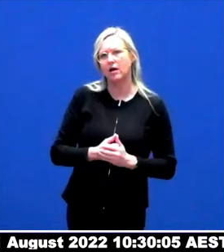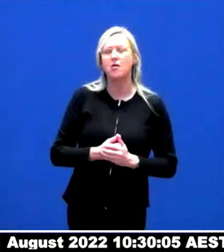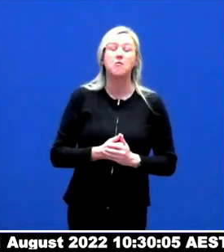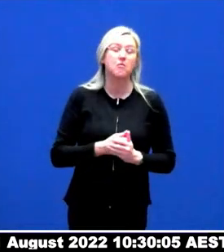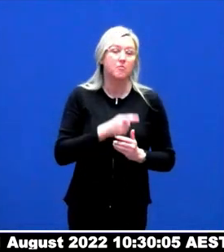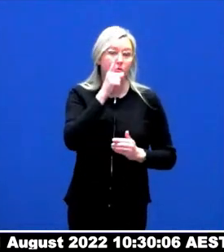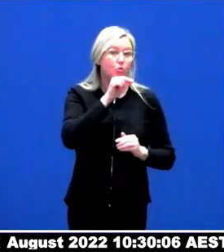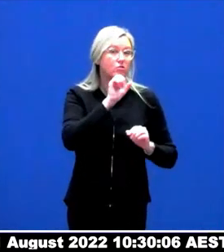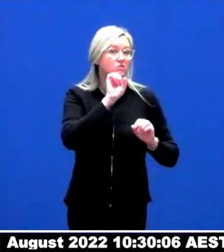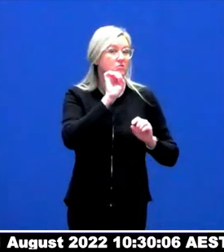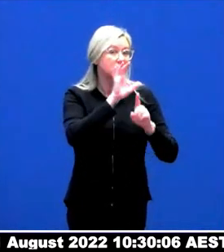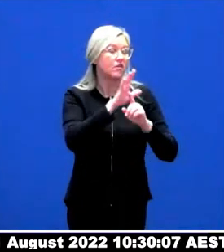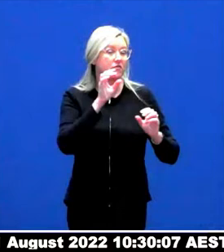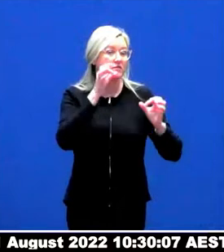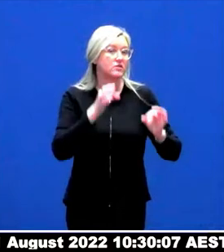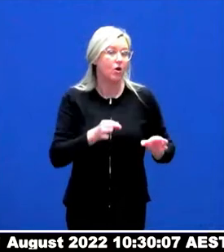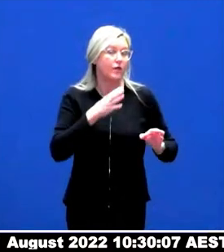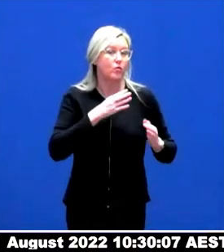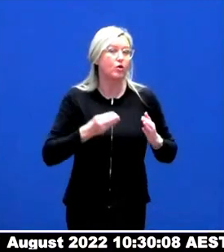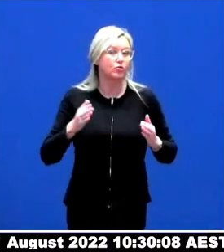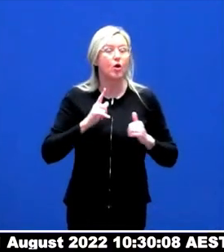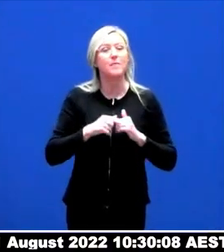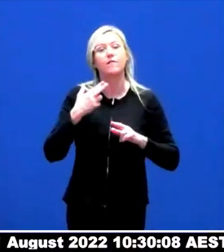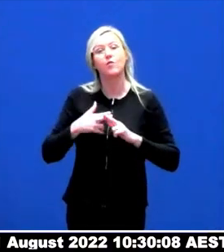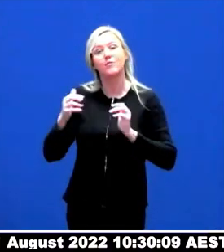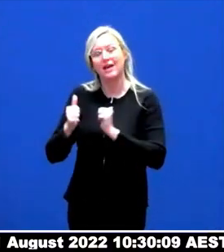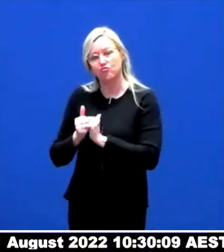Agreement, they're required to be addressed in the Homelessness Strategy.